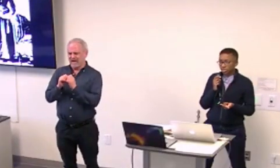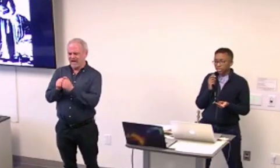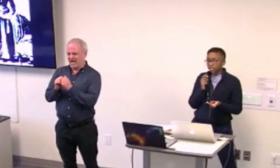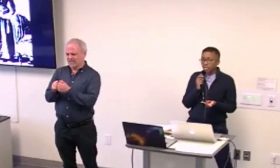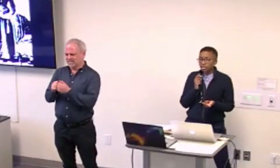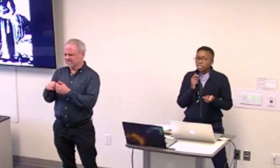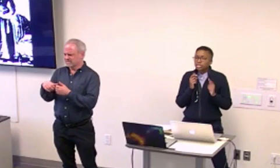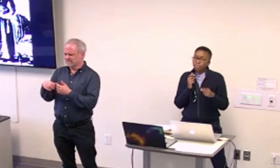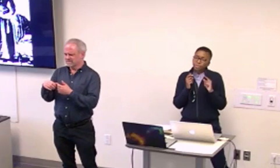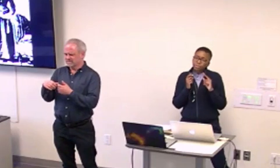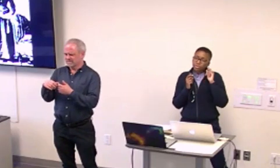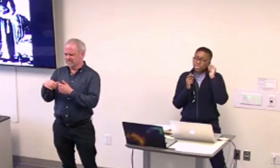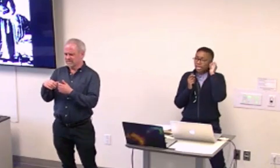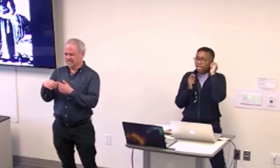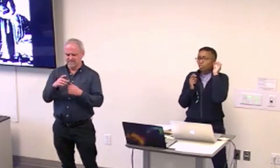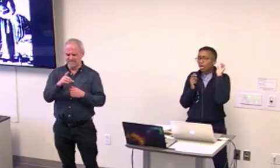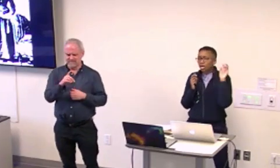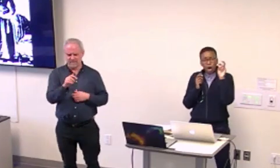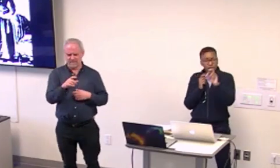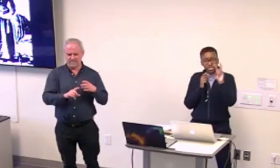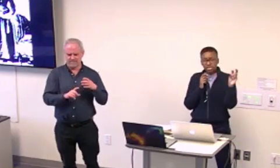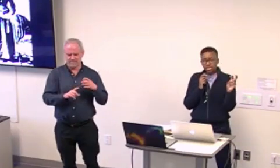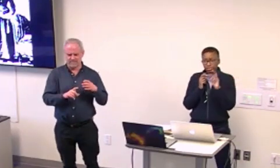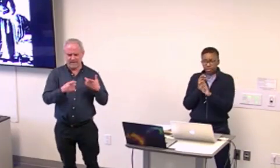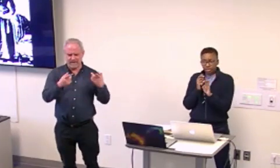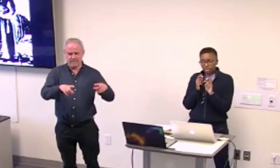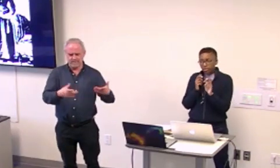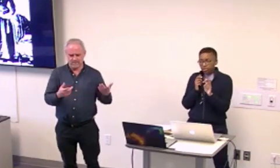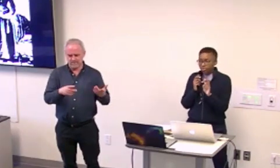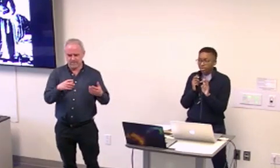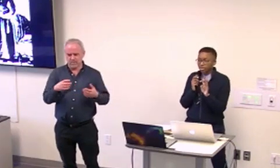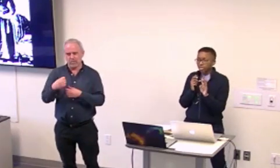Some people say what causes disability, right?